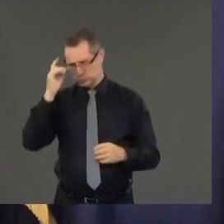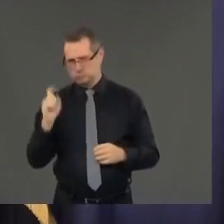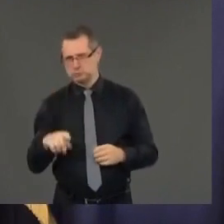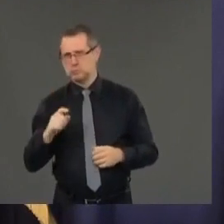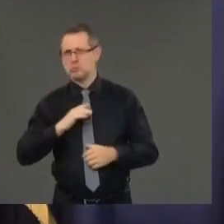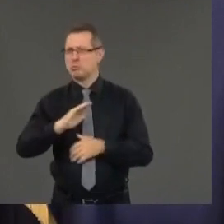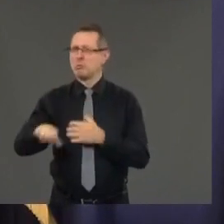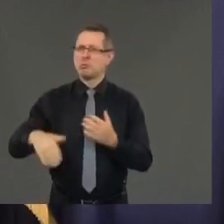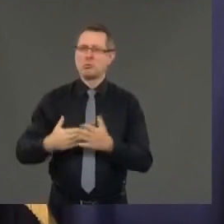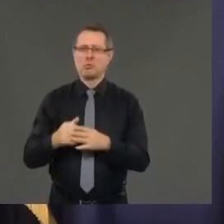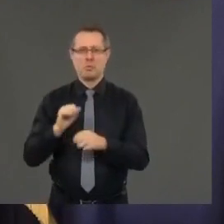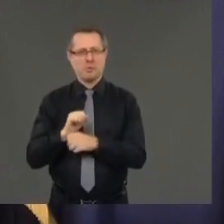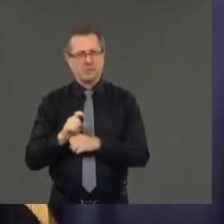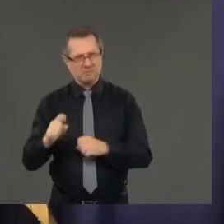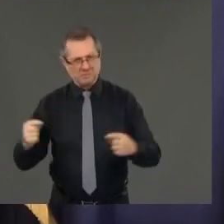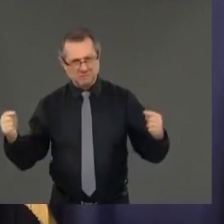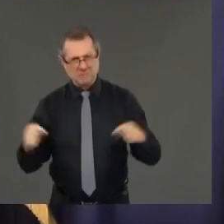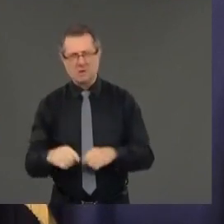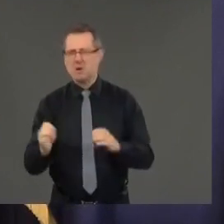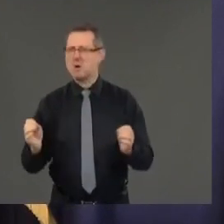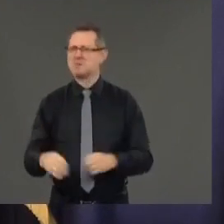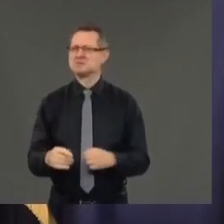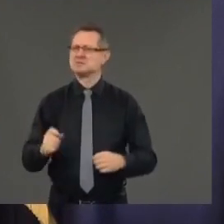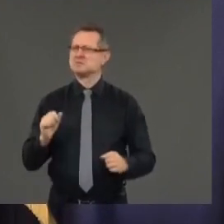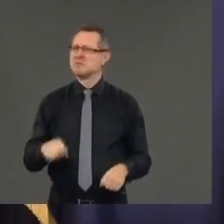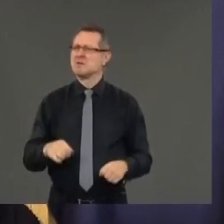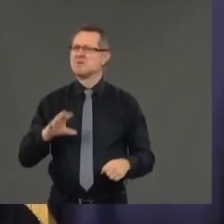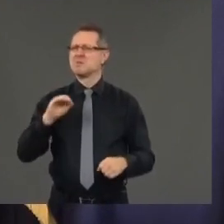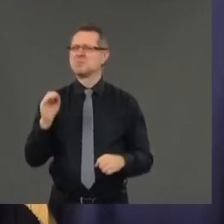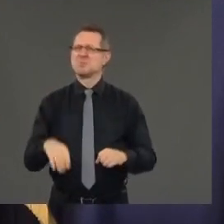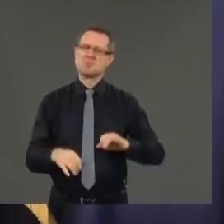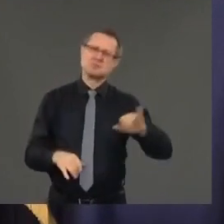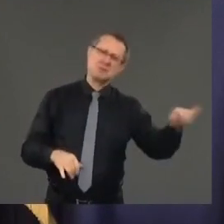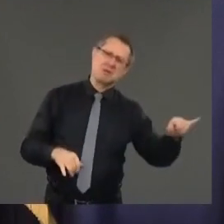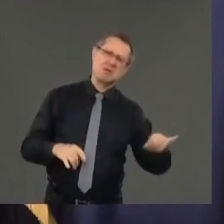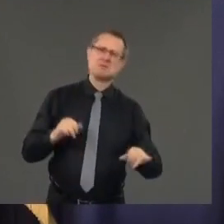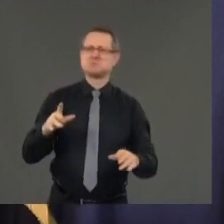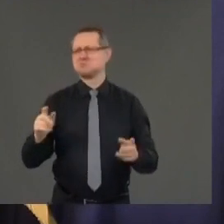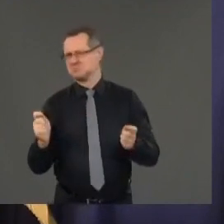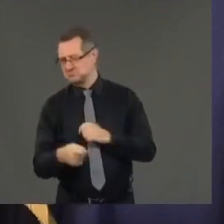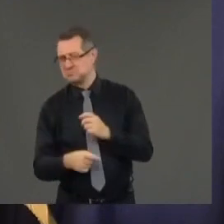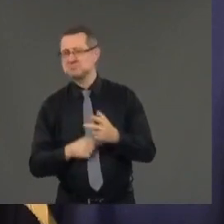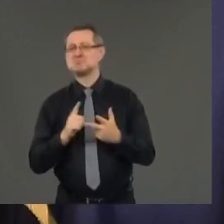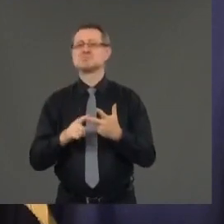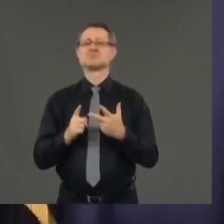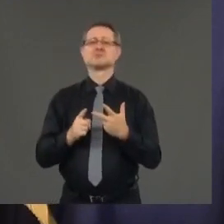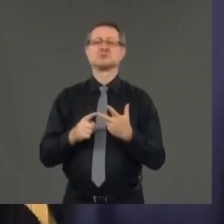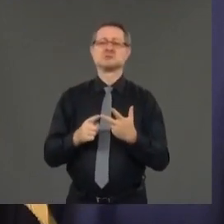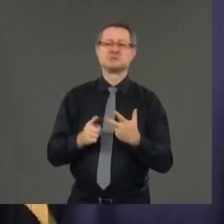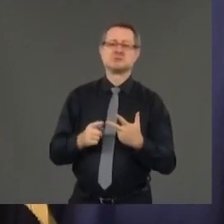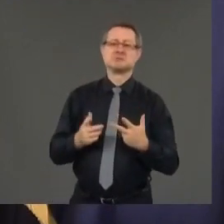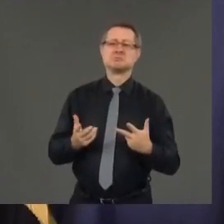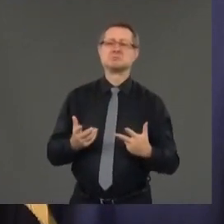THE COUNTRY. MAYBE I DON'T HAVE TO GO BACK. MAYBE I CAN SEND HALF MY WORKFORCE HOME.